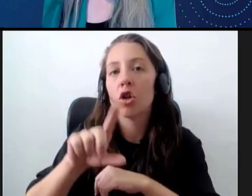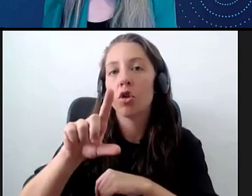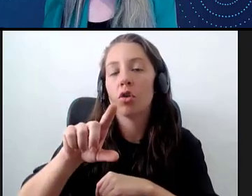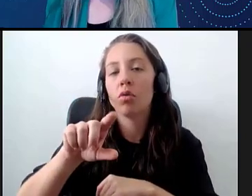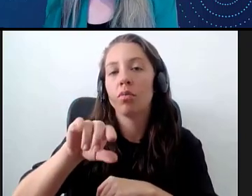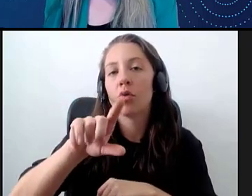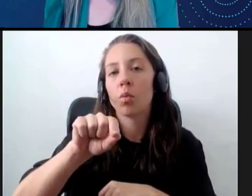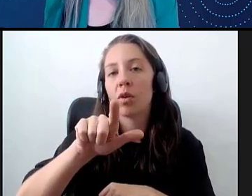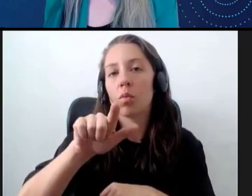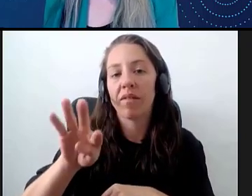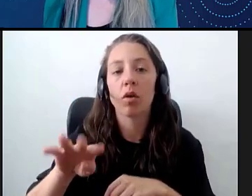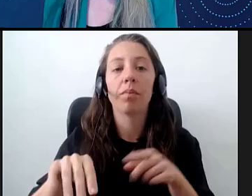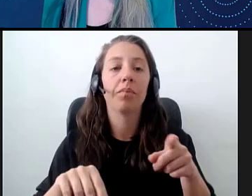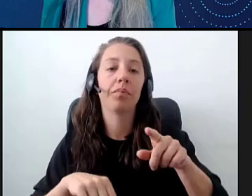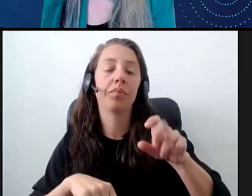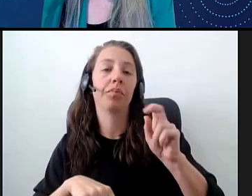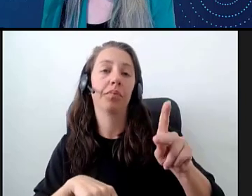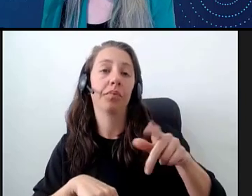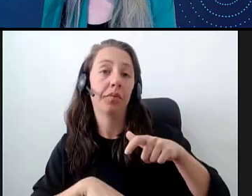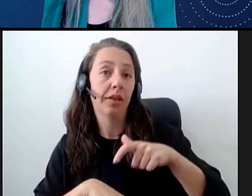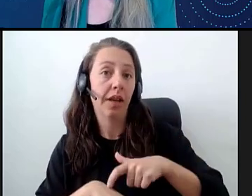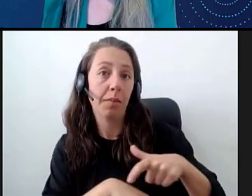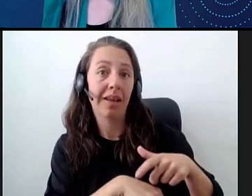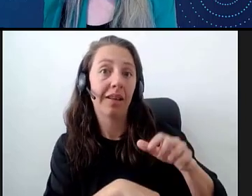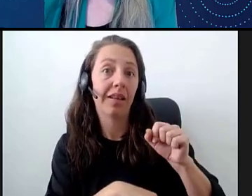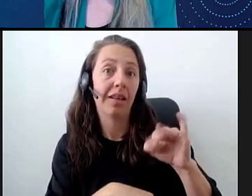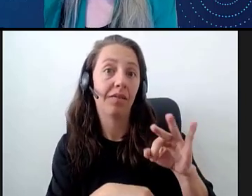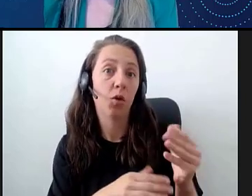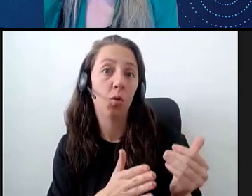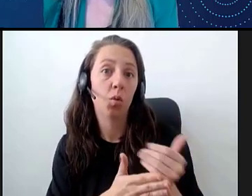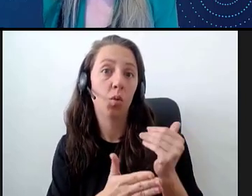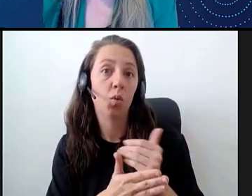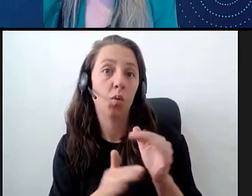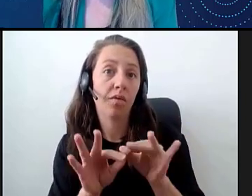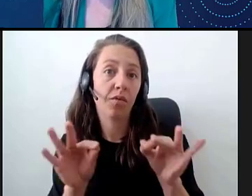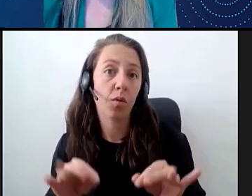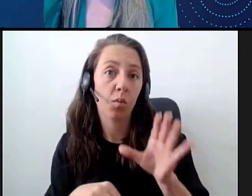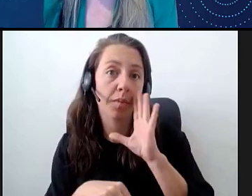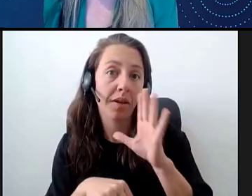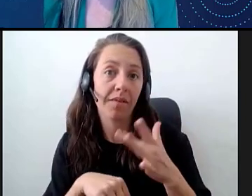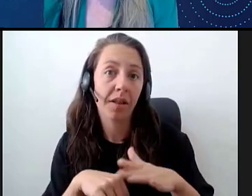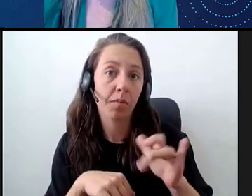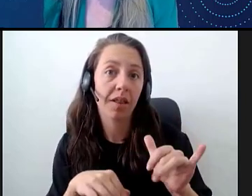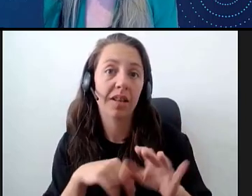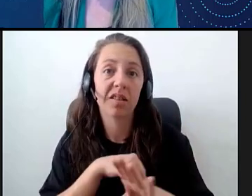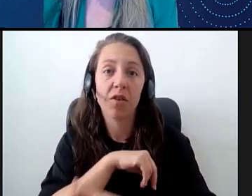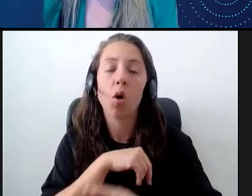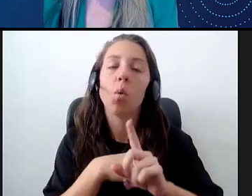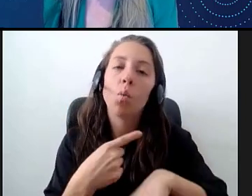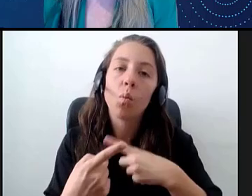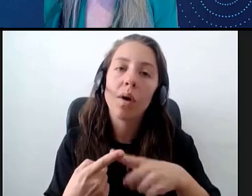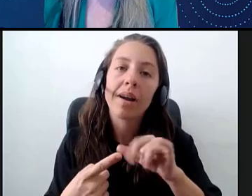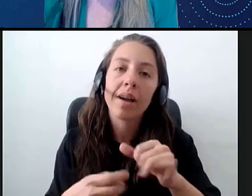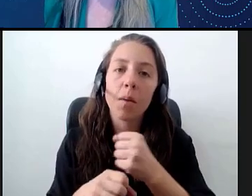if updated forms will be available this Fall, when will applicants be able to start preparing their applications? Megan Columbus Well, you know,